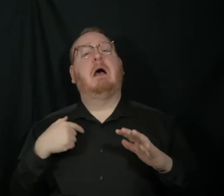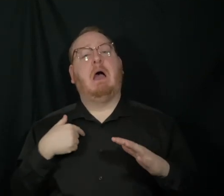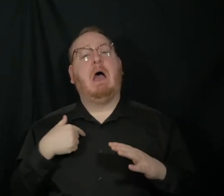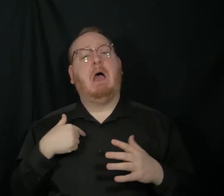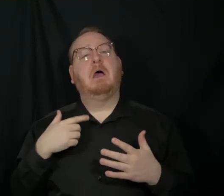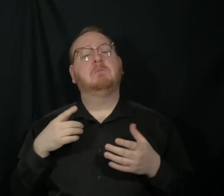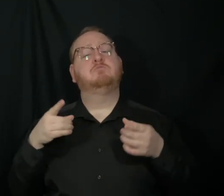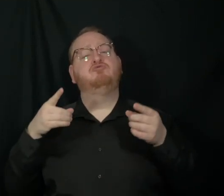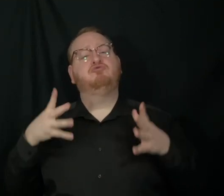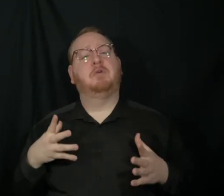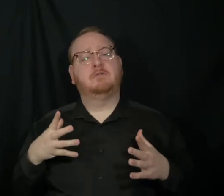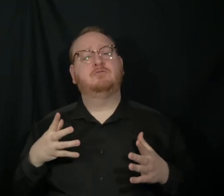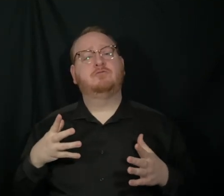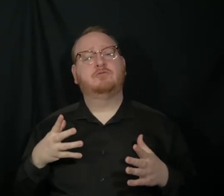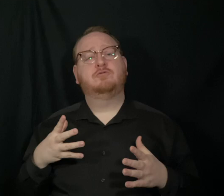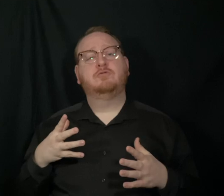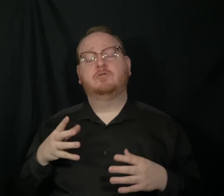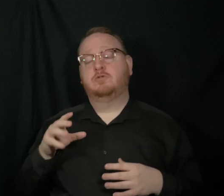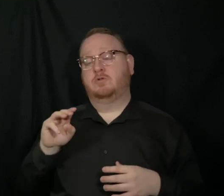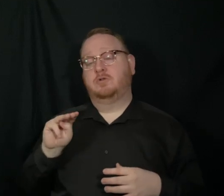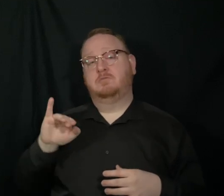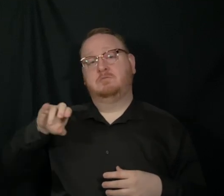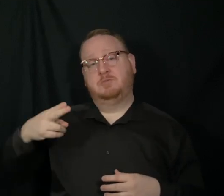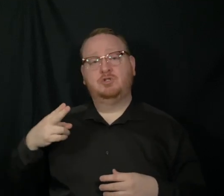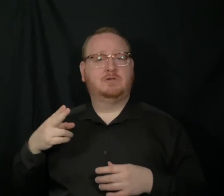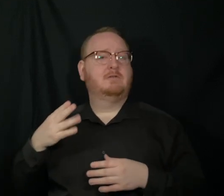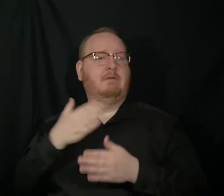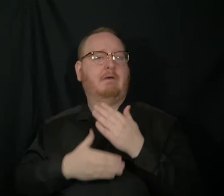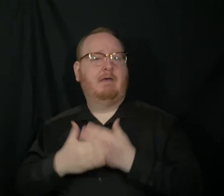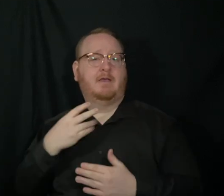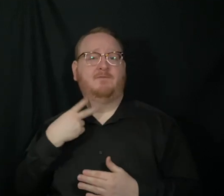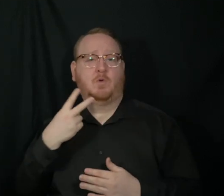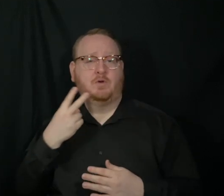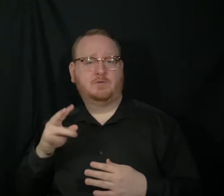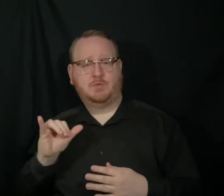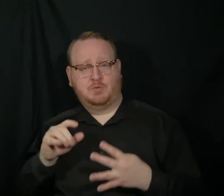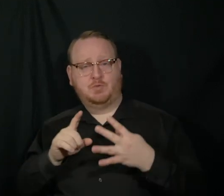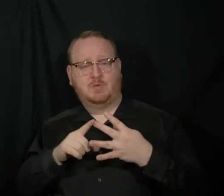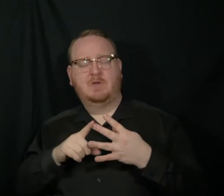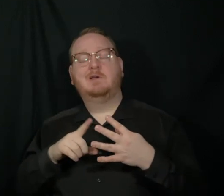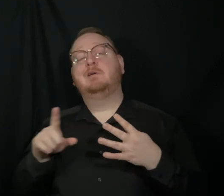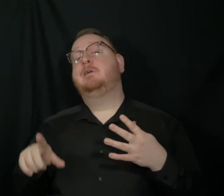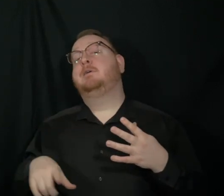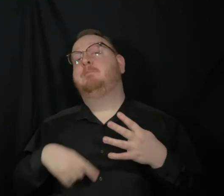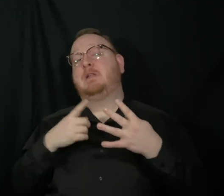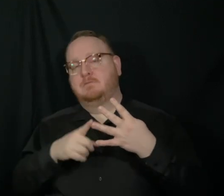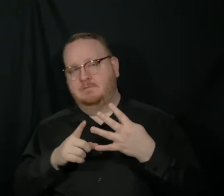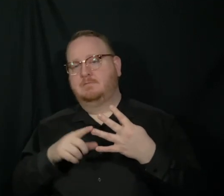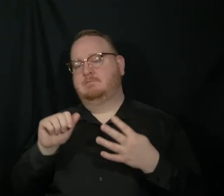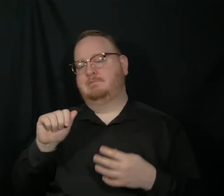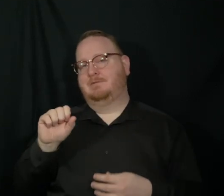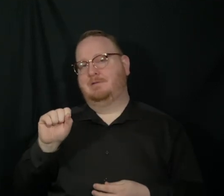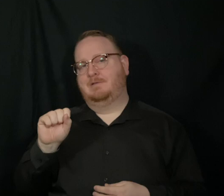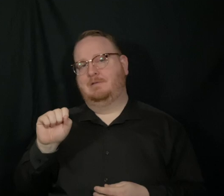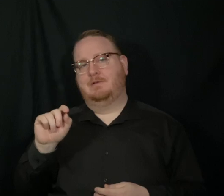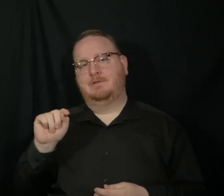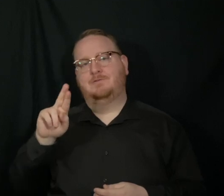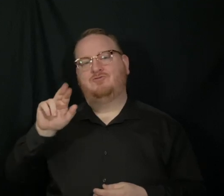I'm the Director for Michigan Hands & Voices. And I also run the ASTra program, which is the same thing that Tabby does in